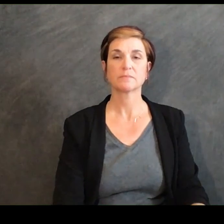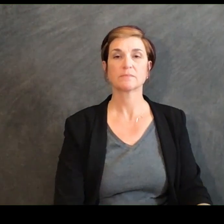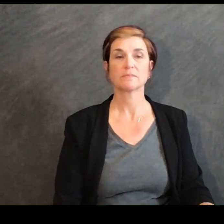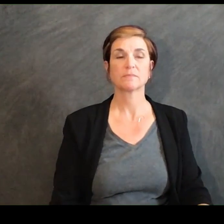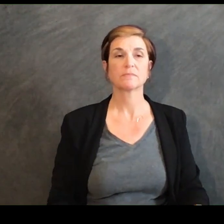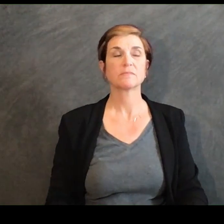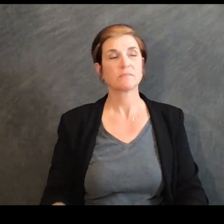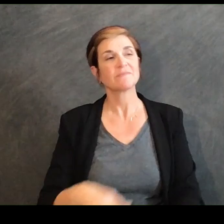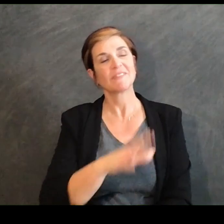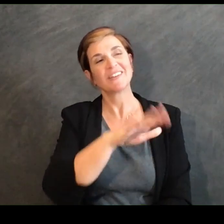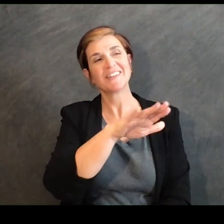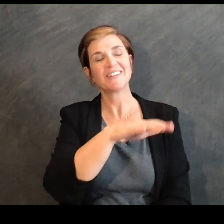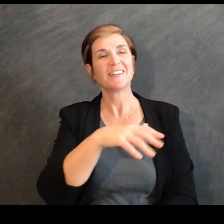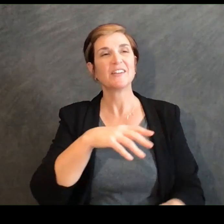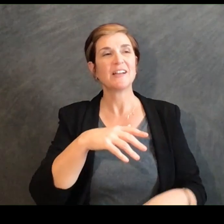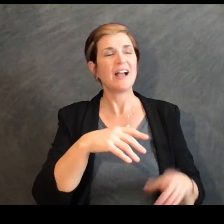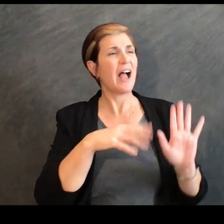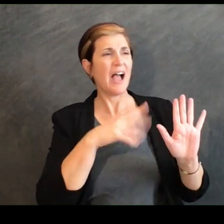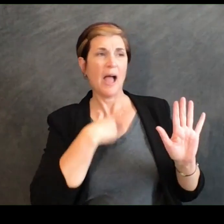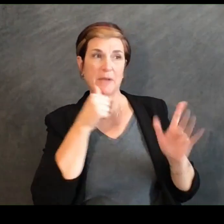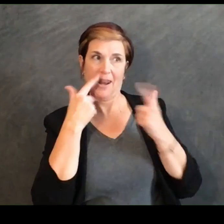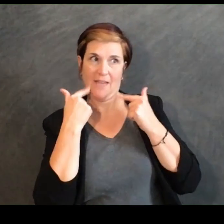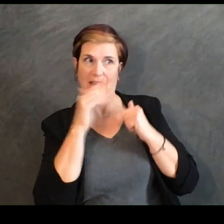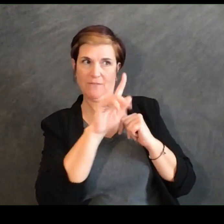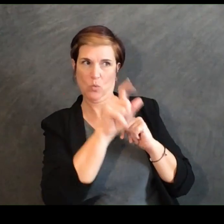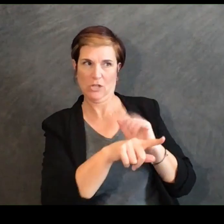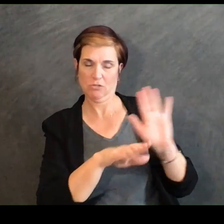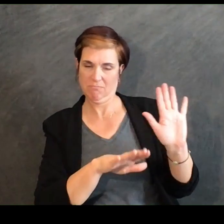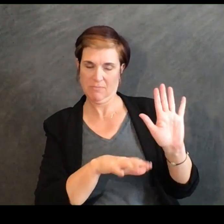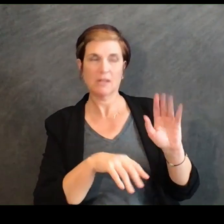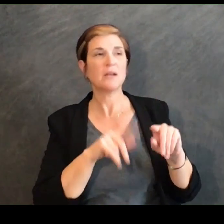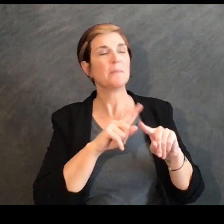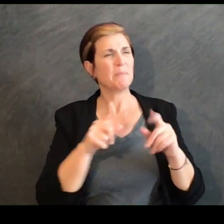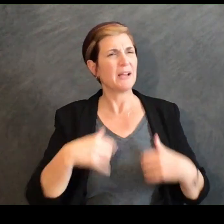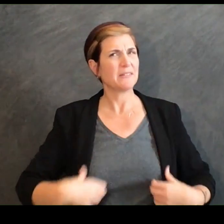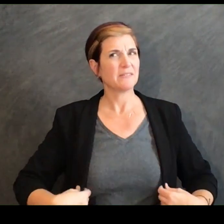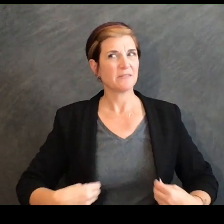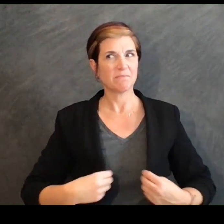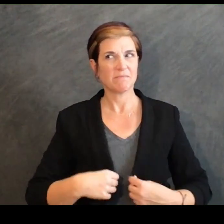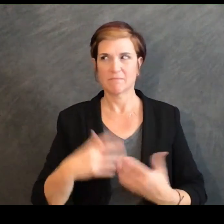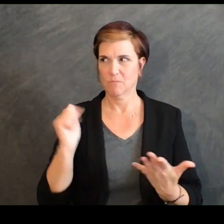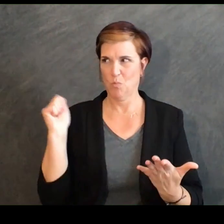question but we already know why it would affect senior citizens more